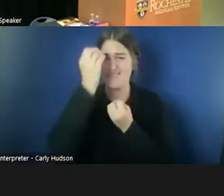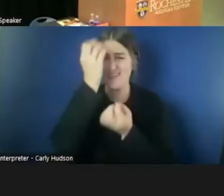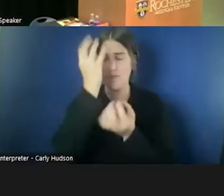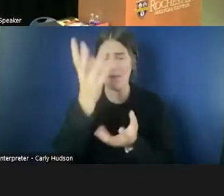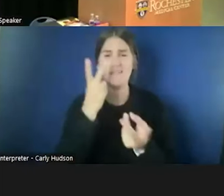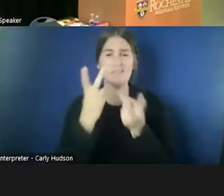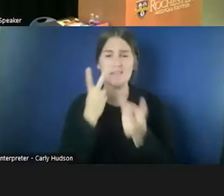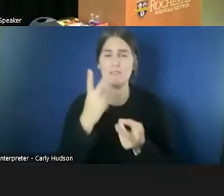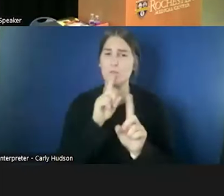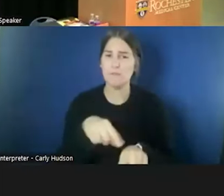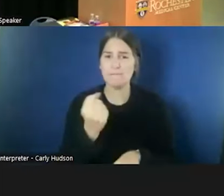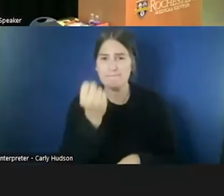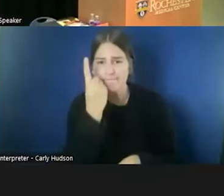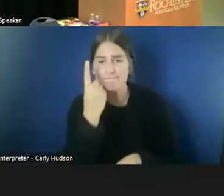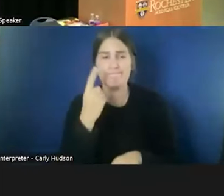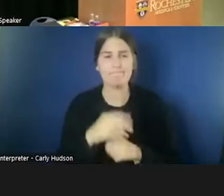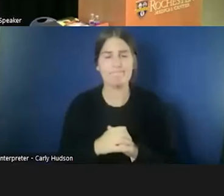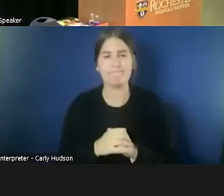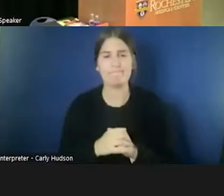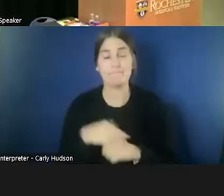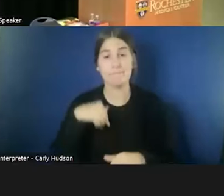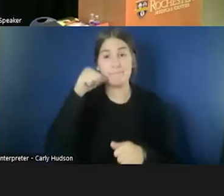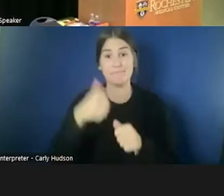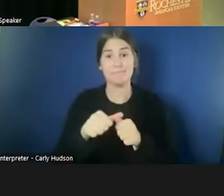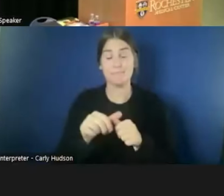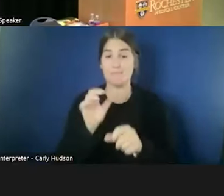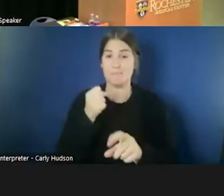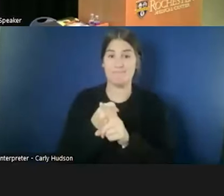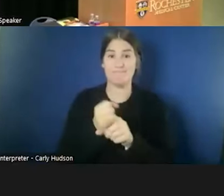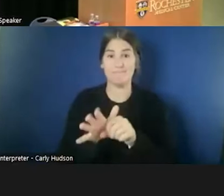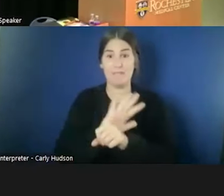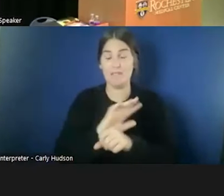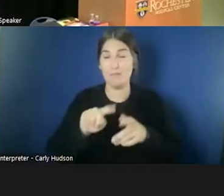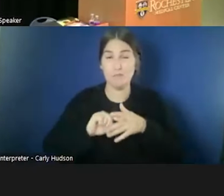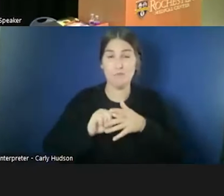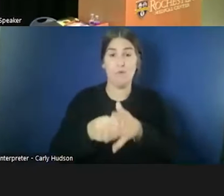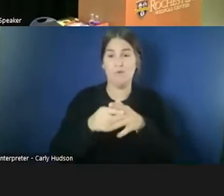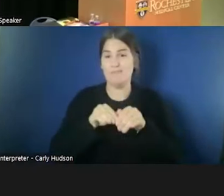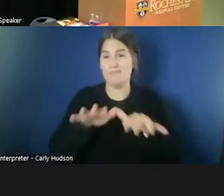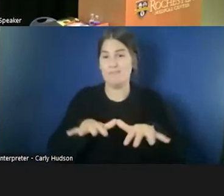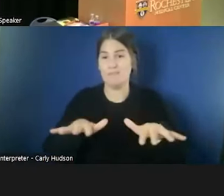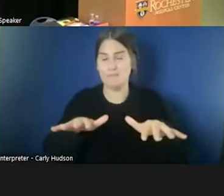is available um I remember when the pandemic first started and I remember when we were in the testing